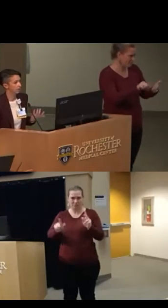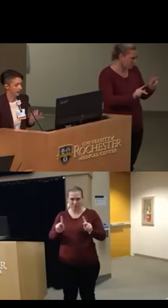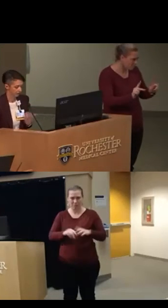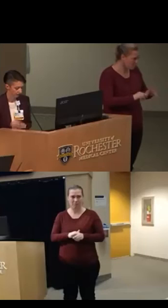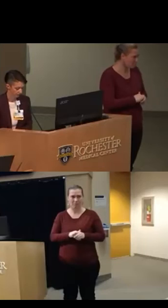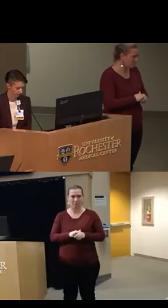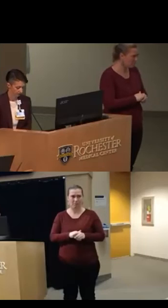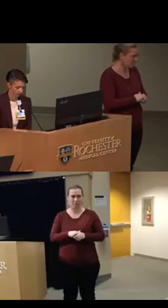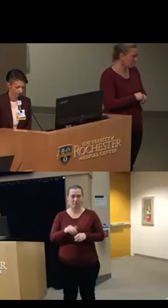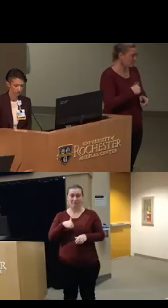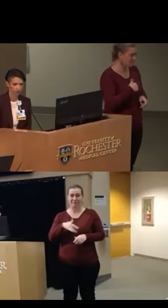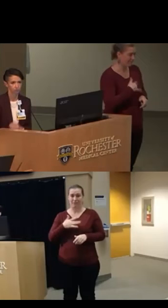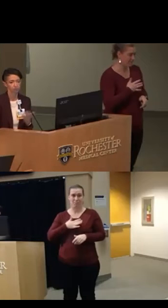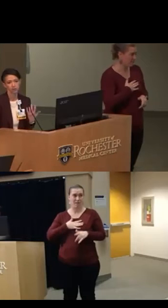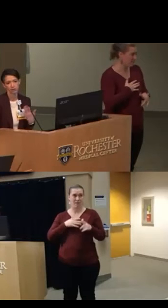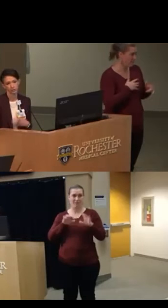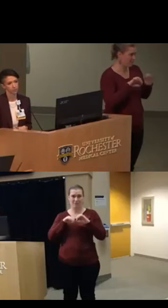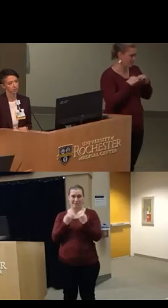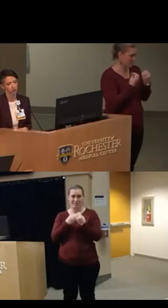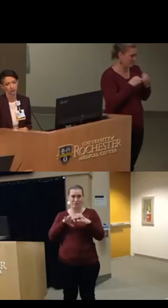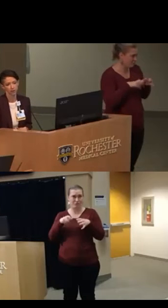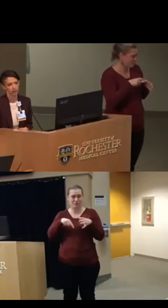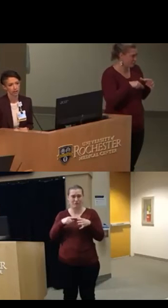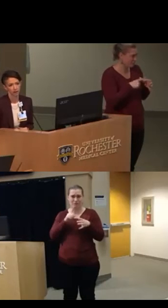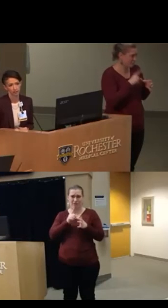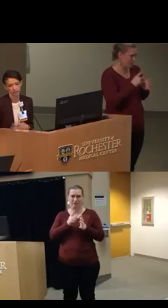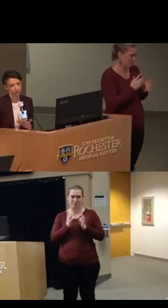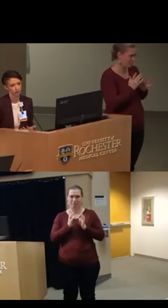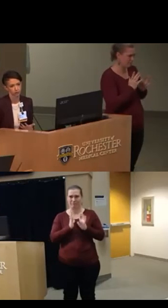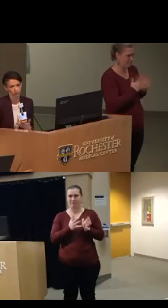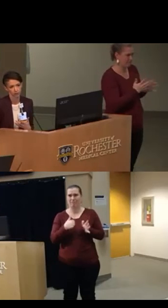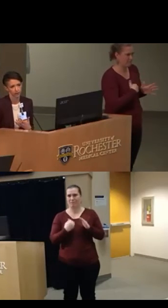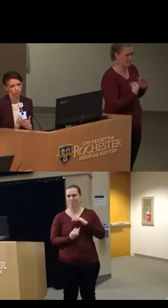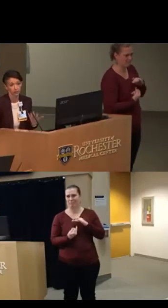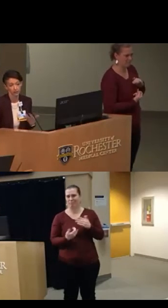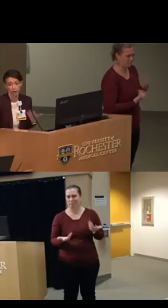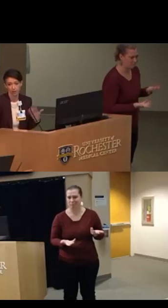abandoned by my organization so real depletion of their natural resources that previously kept